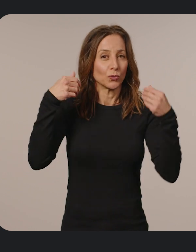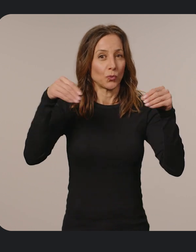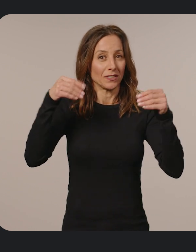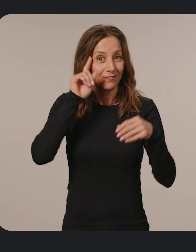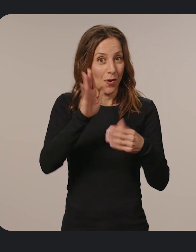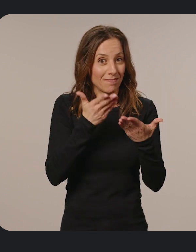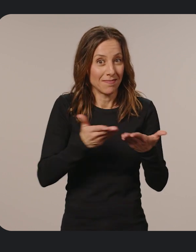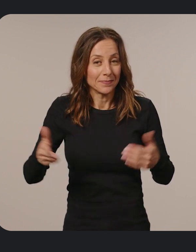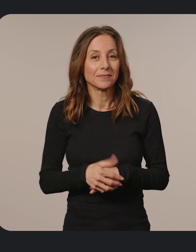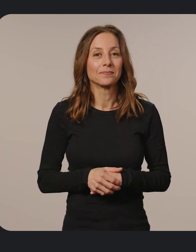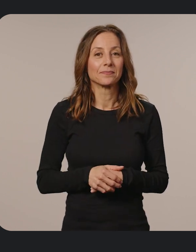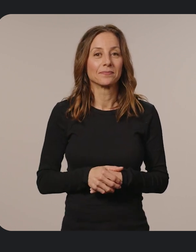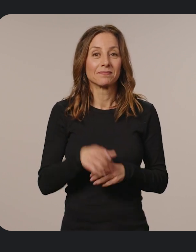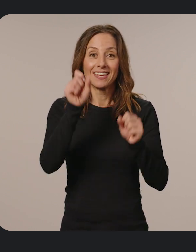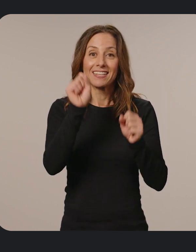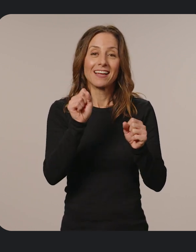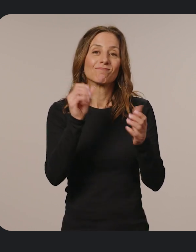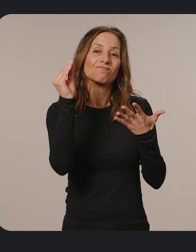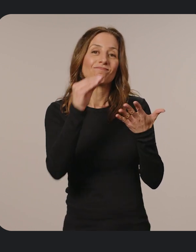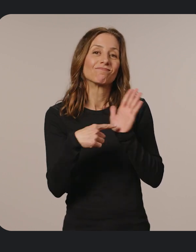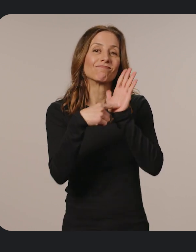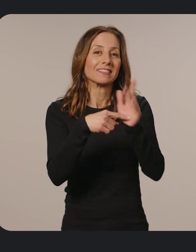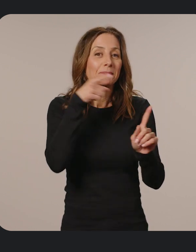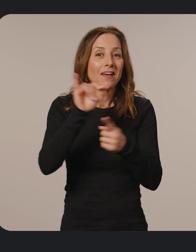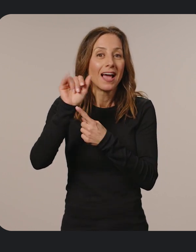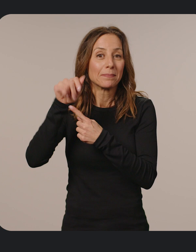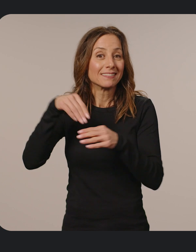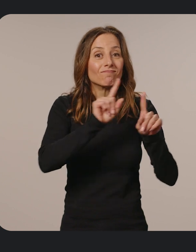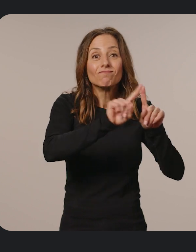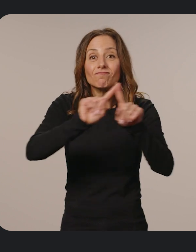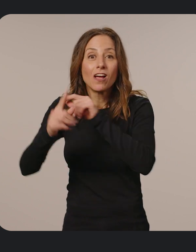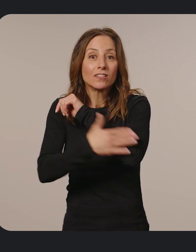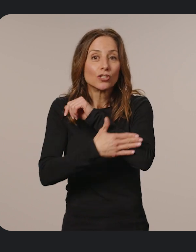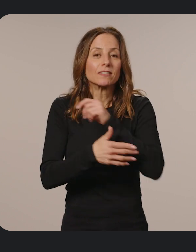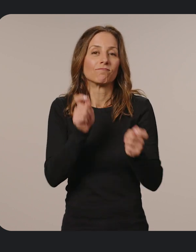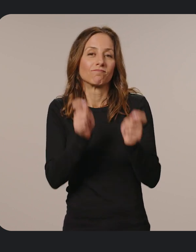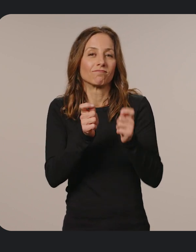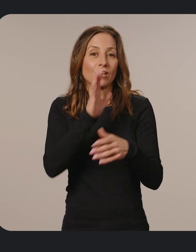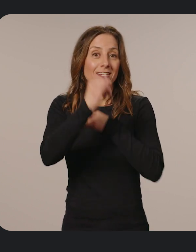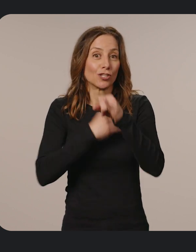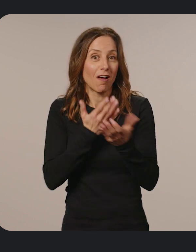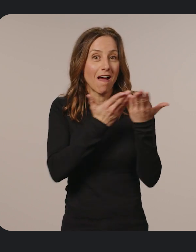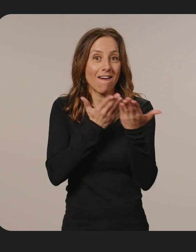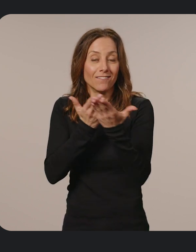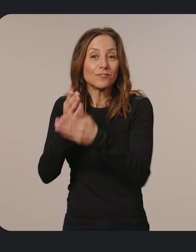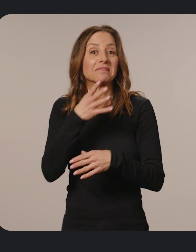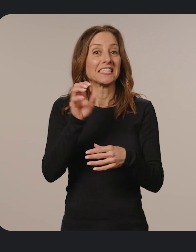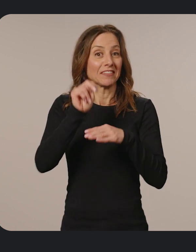stores for your items. You can feature specific IPs in different countries to tailor your international offer and even offer discounts